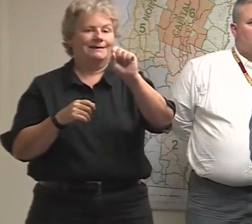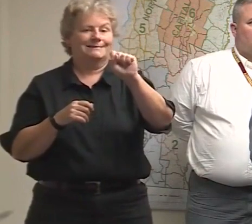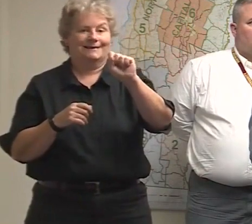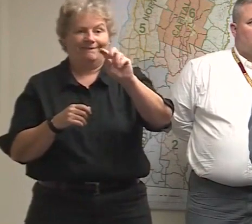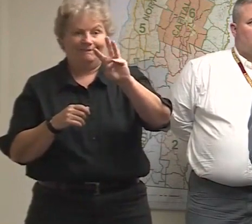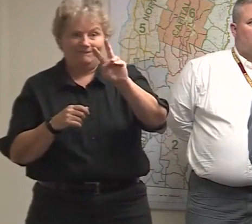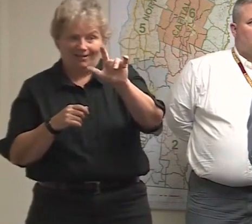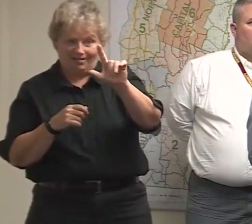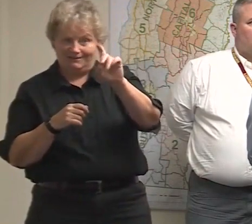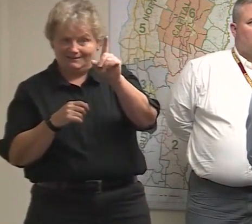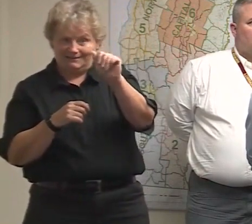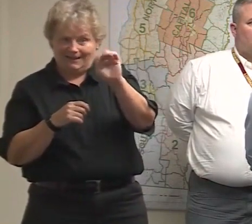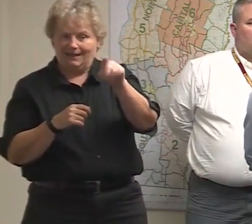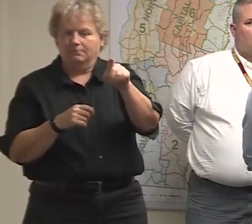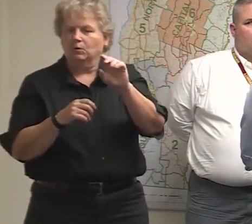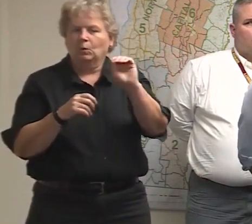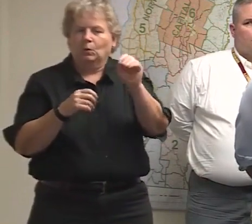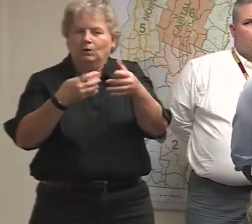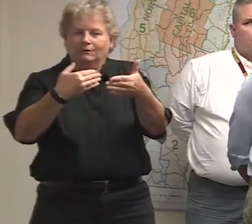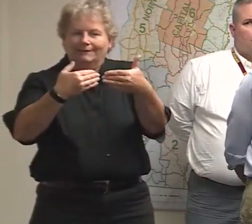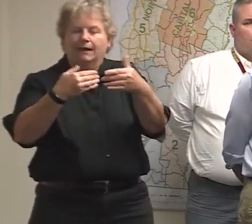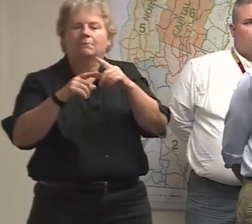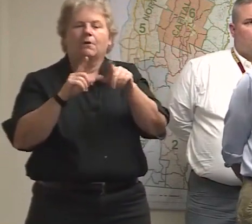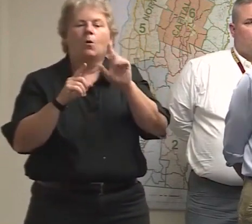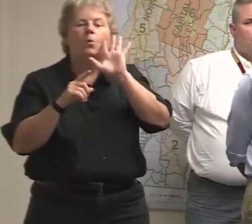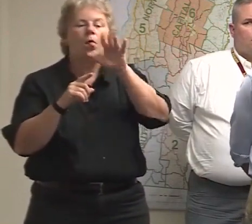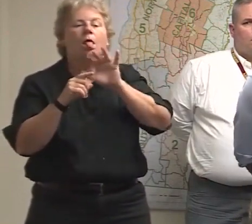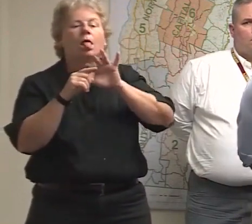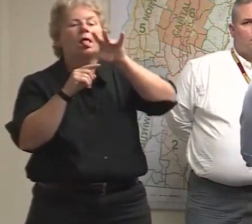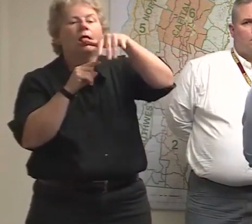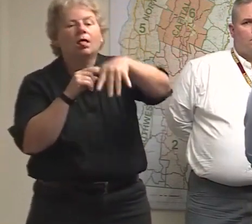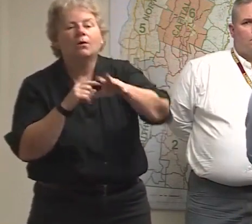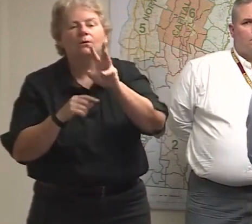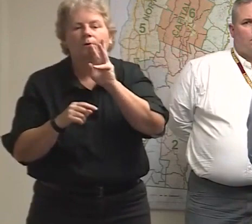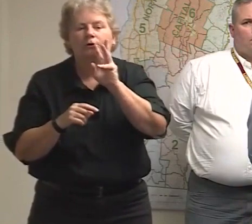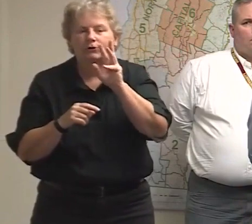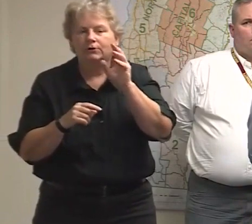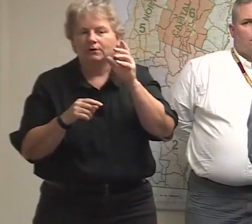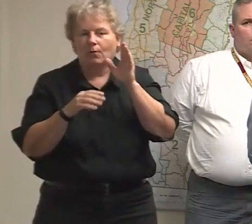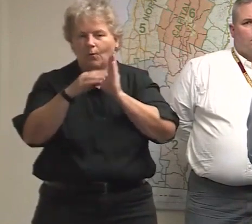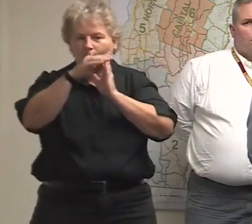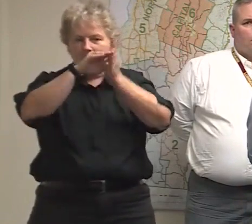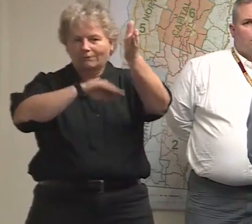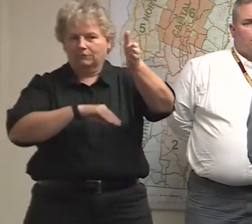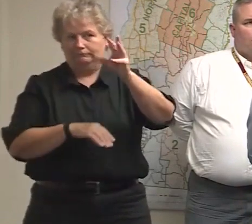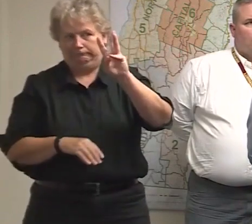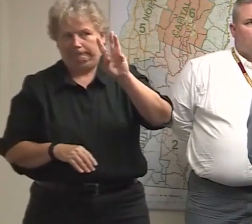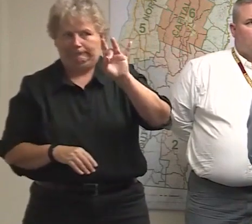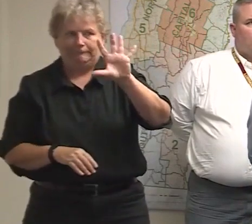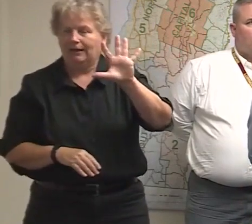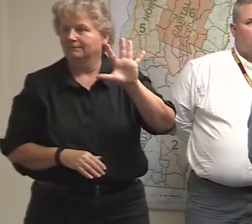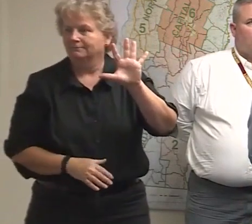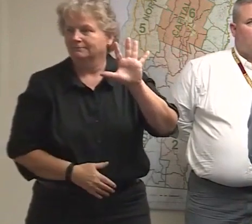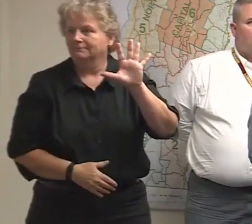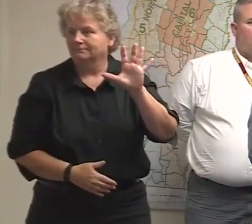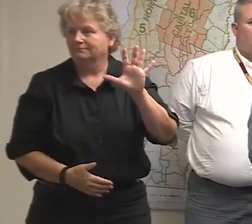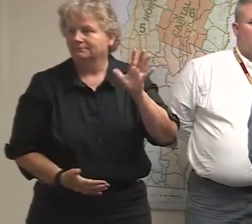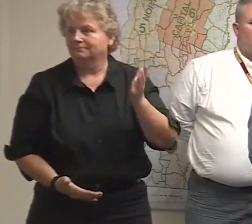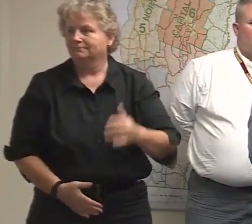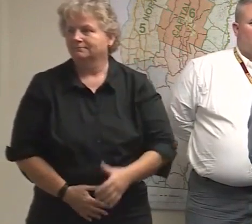AND THE THE DAM ITSELF, THE CREST OF THE DAM IS 30FT HIGHER THAN THE SPILLWAY CREATED.